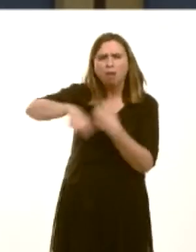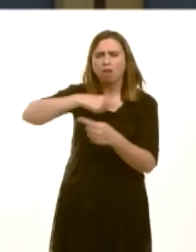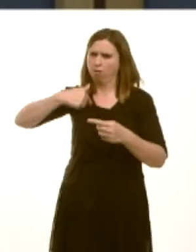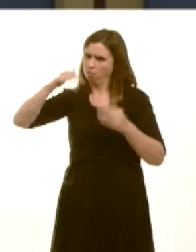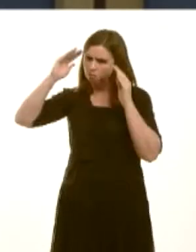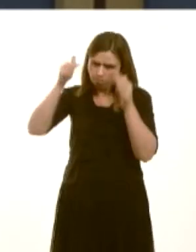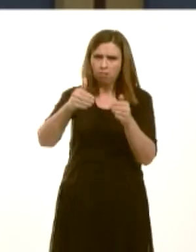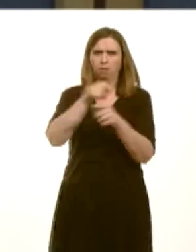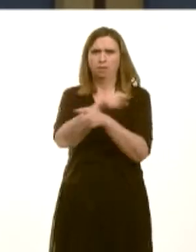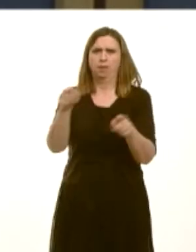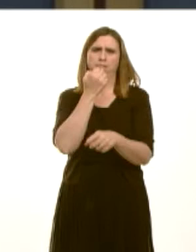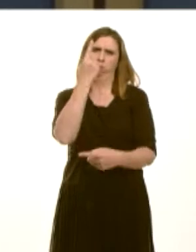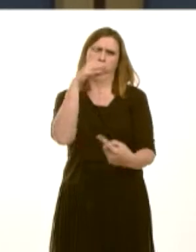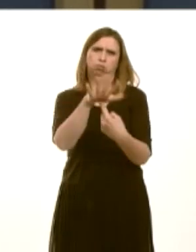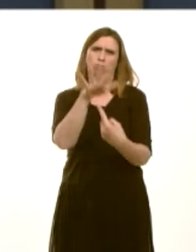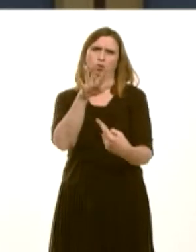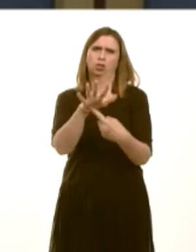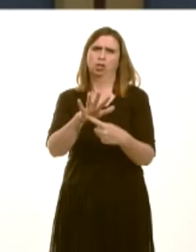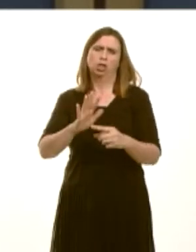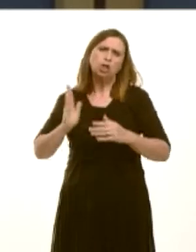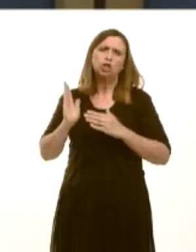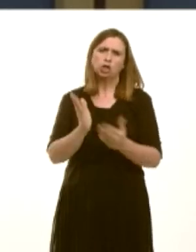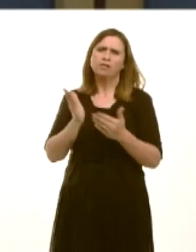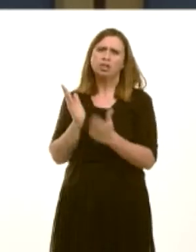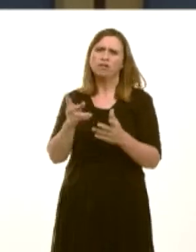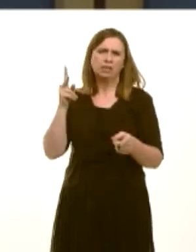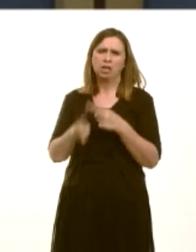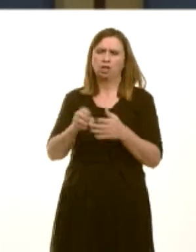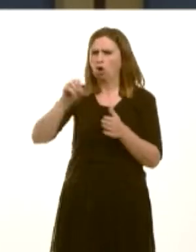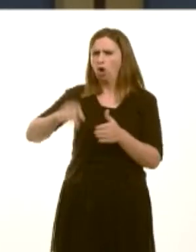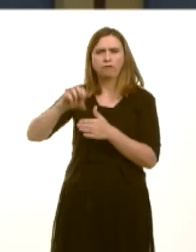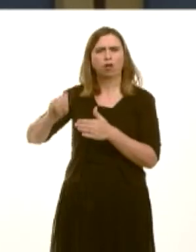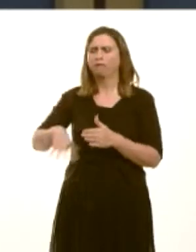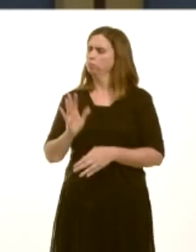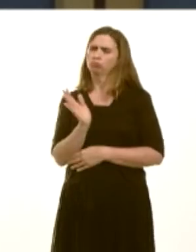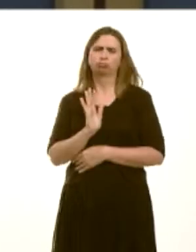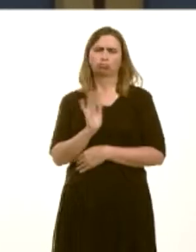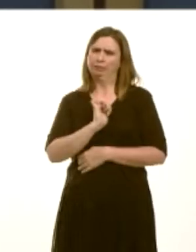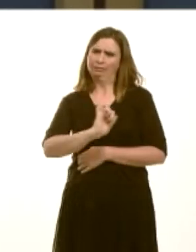them without vital services, what assessment have you made of the position for the next